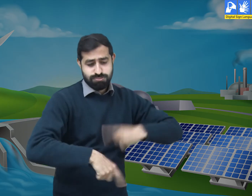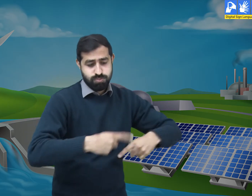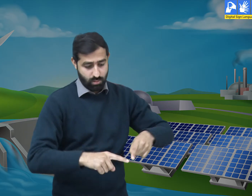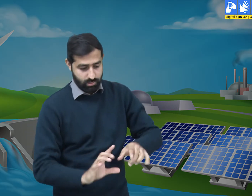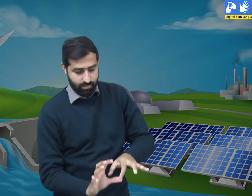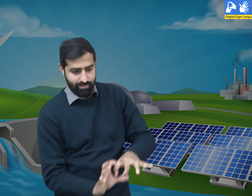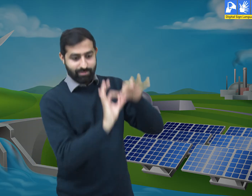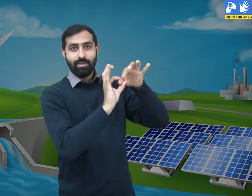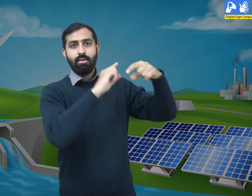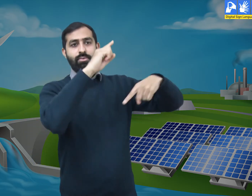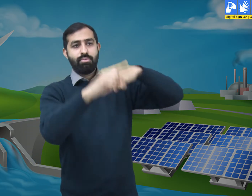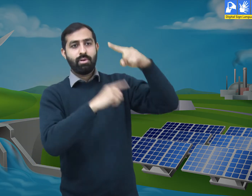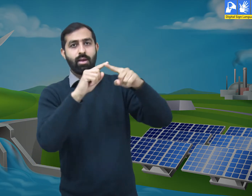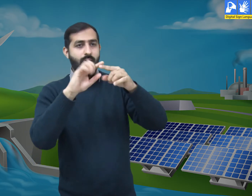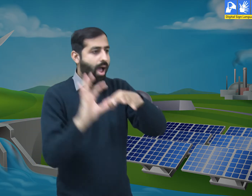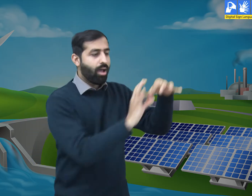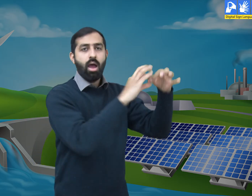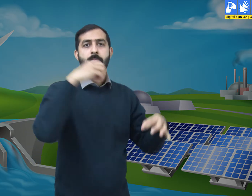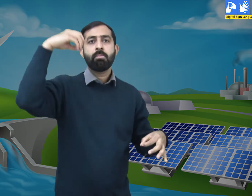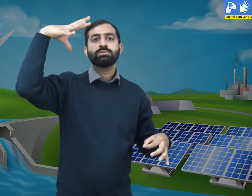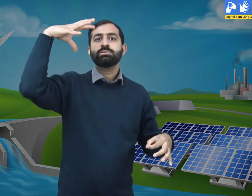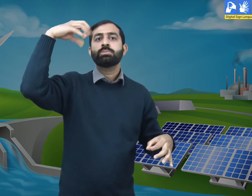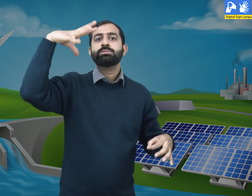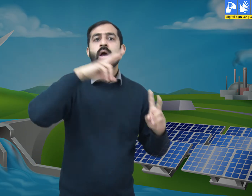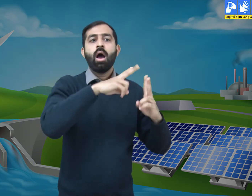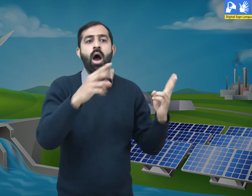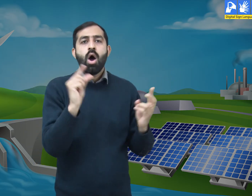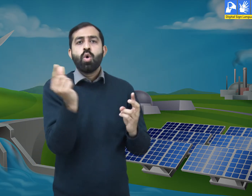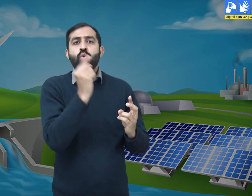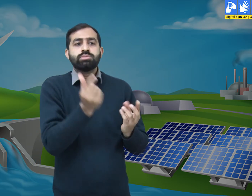water turbine is a rotary machine that converts kinetic energy and potential energy of water into